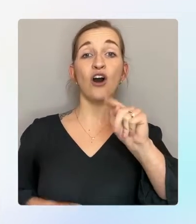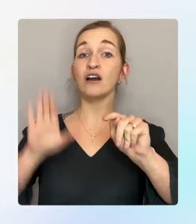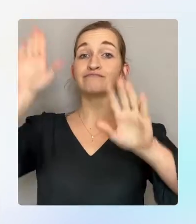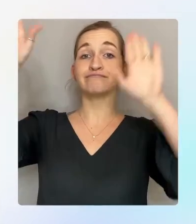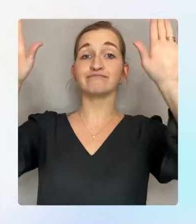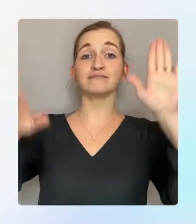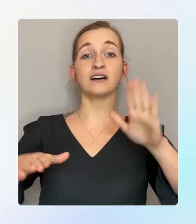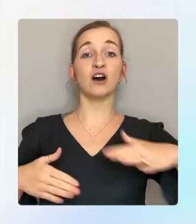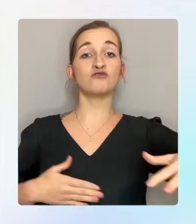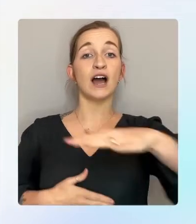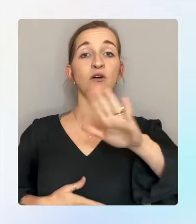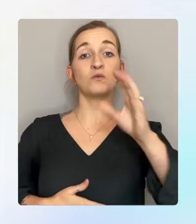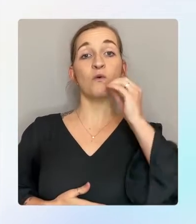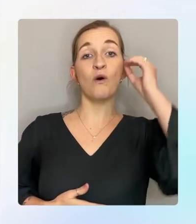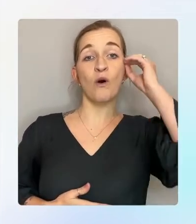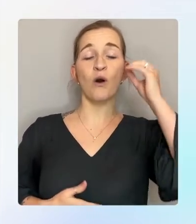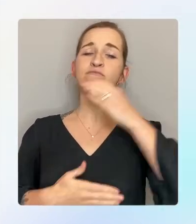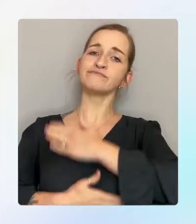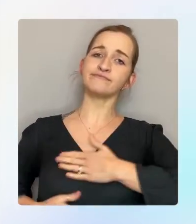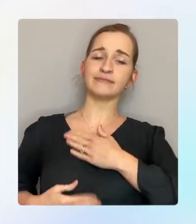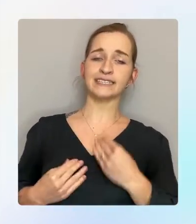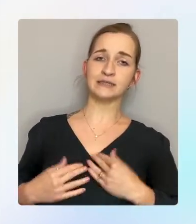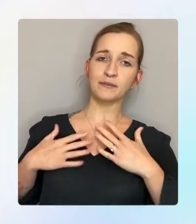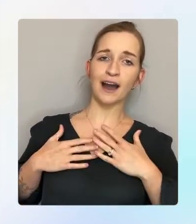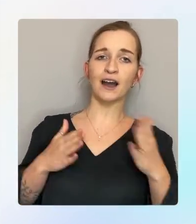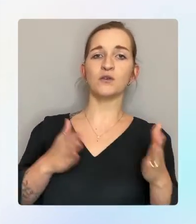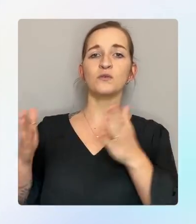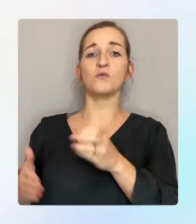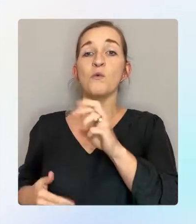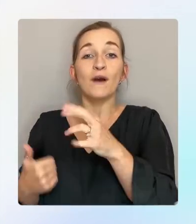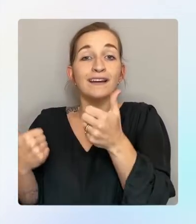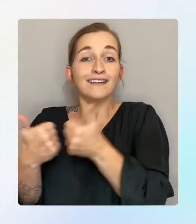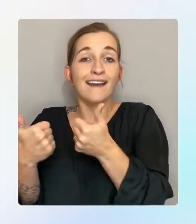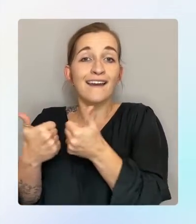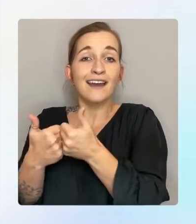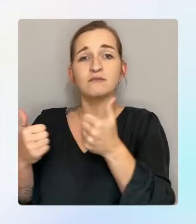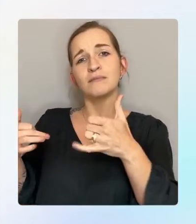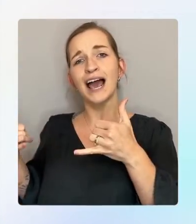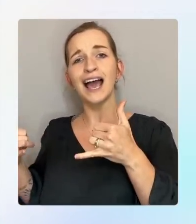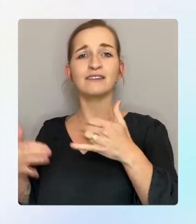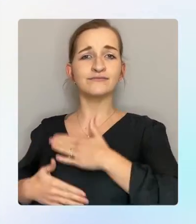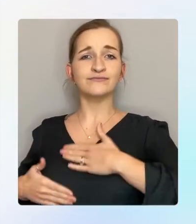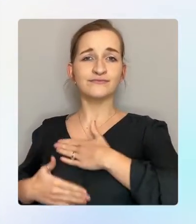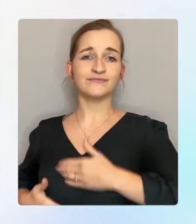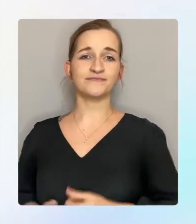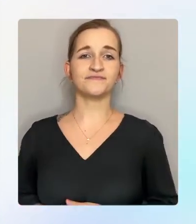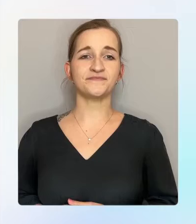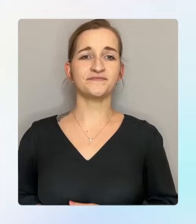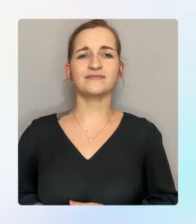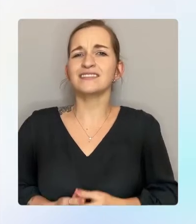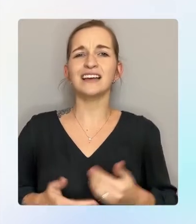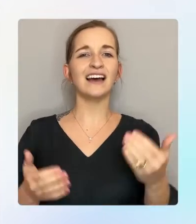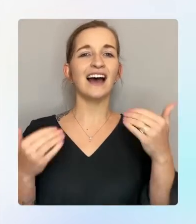or entertaining like a game. They can be tokens that remind you of people or be a variety of other things